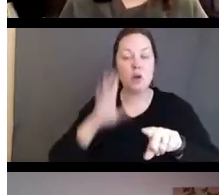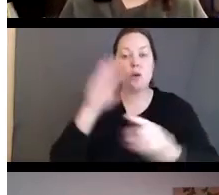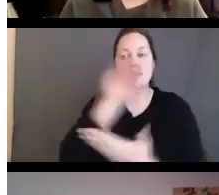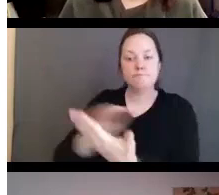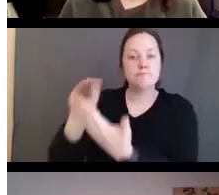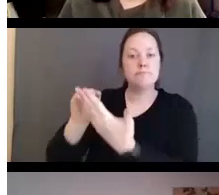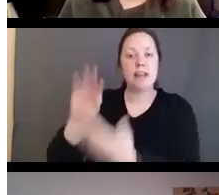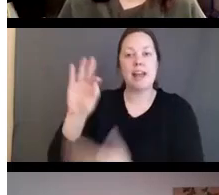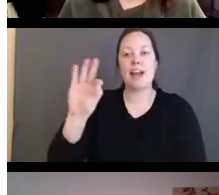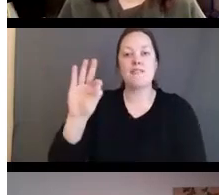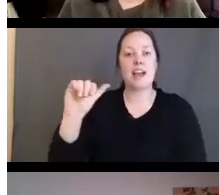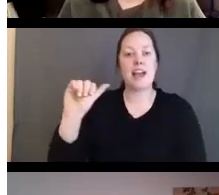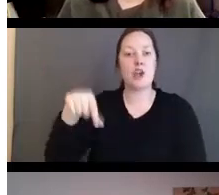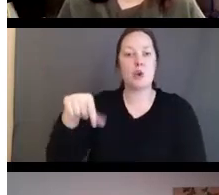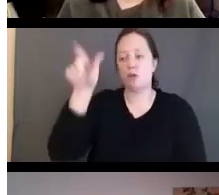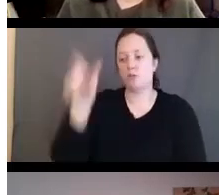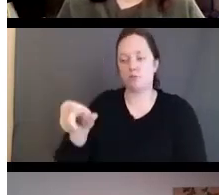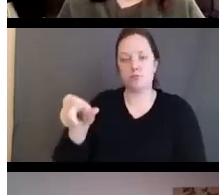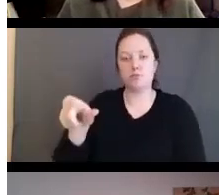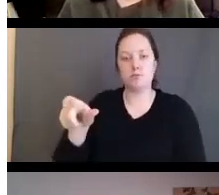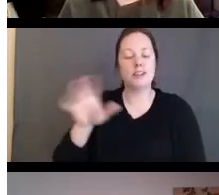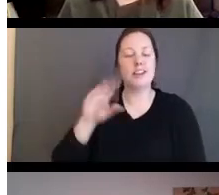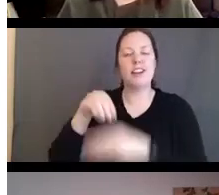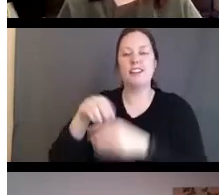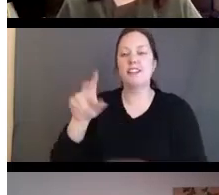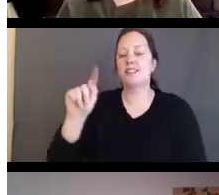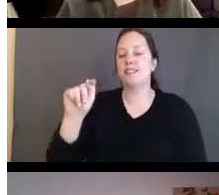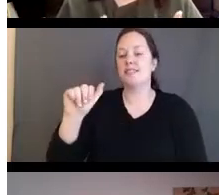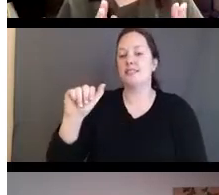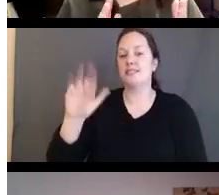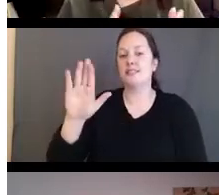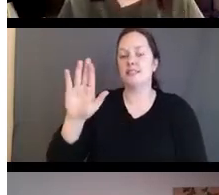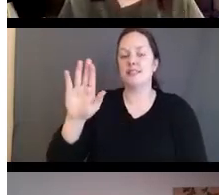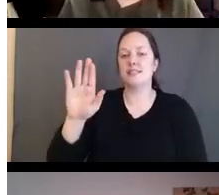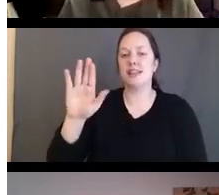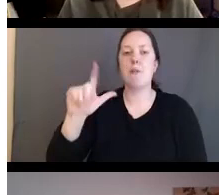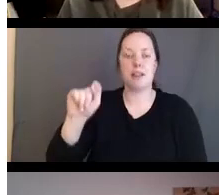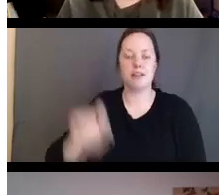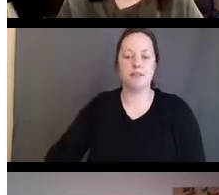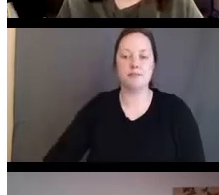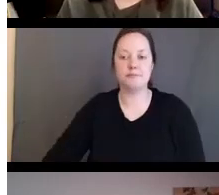I personally think it's easier to navigate pages to the right of the portfolio than it